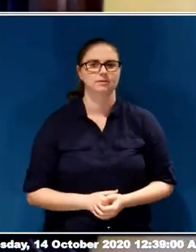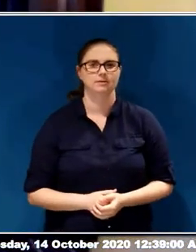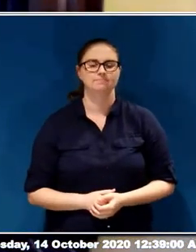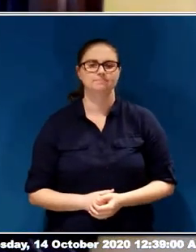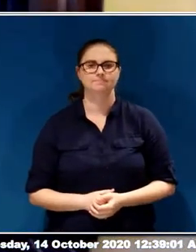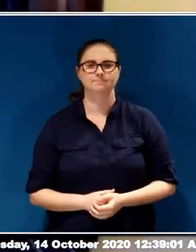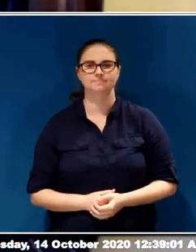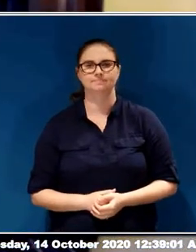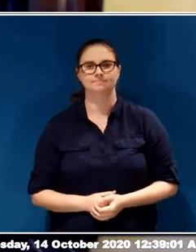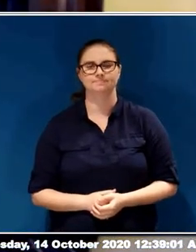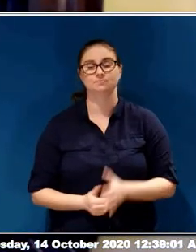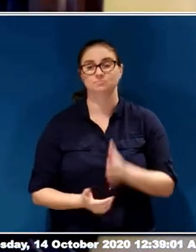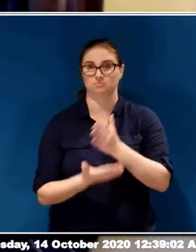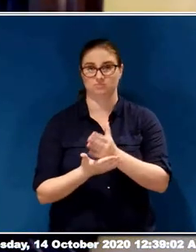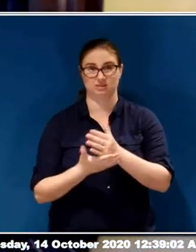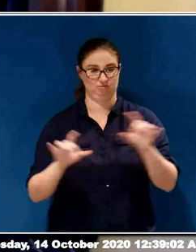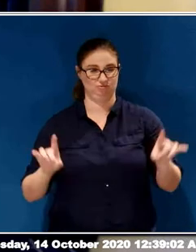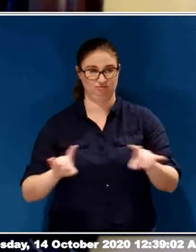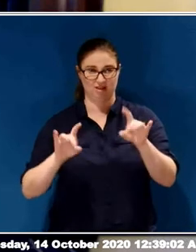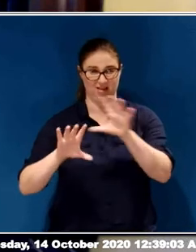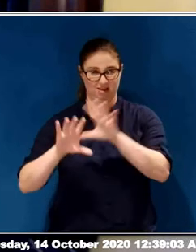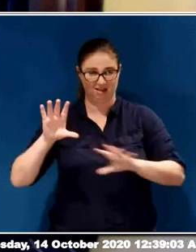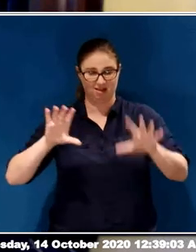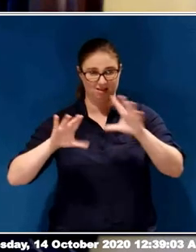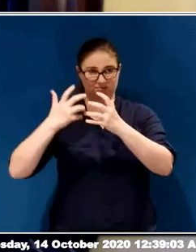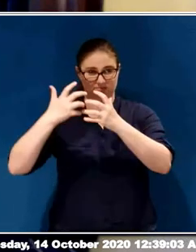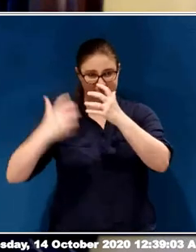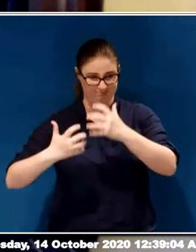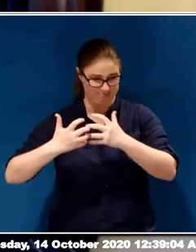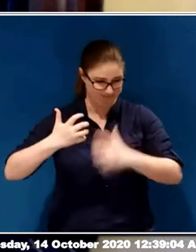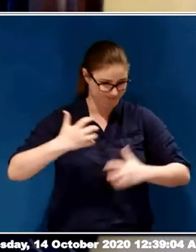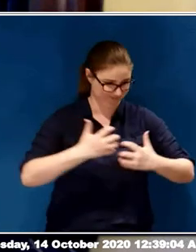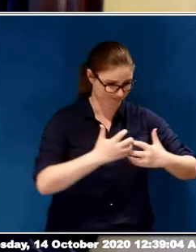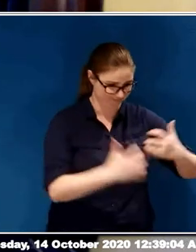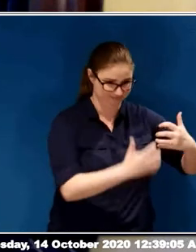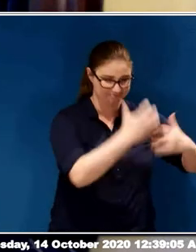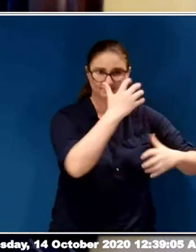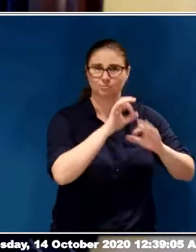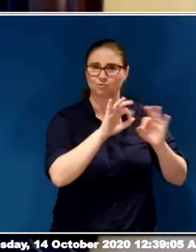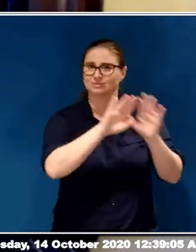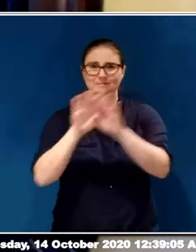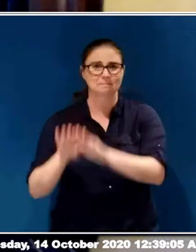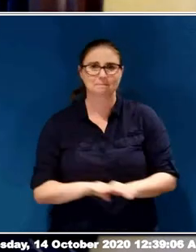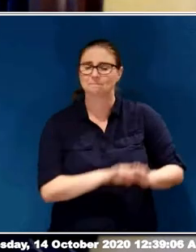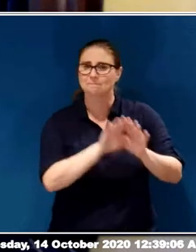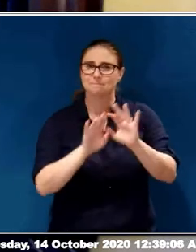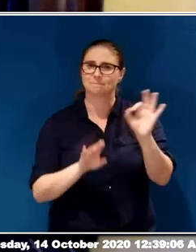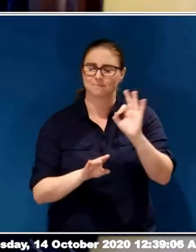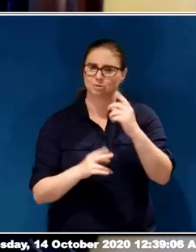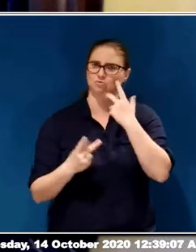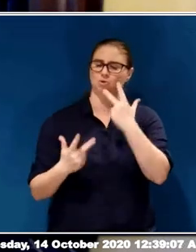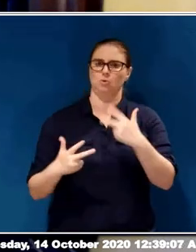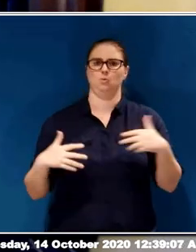And it really highlights that this has been an issue for a very long time in